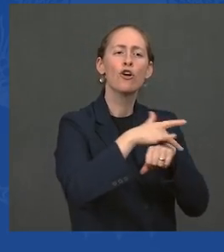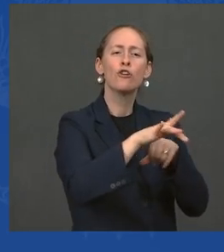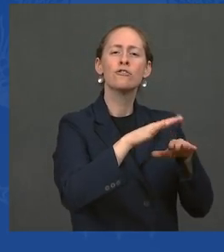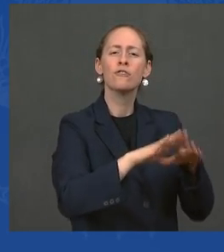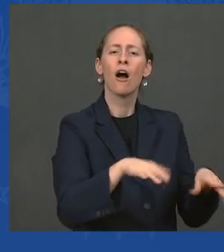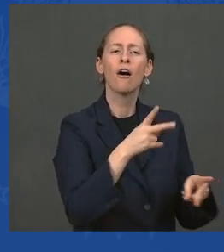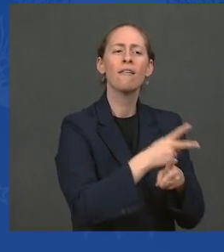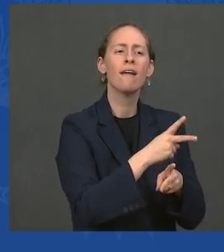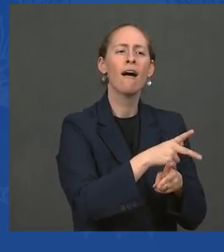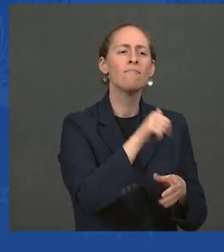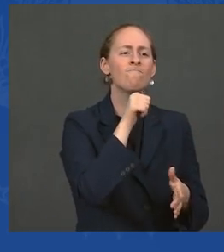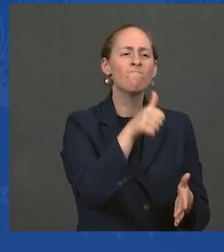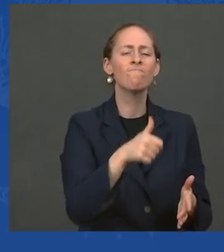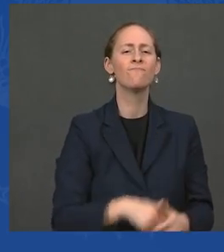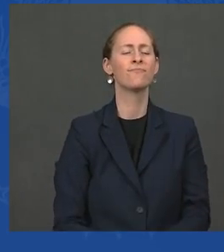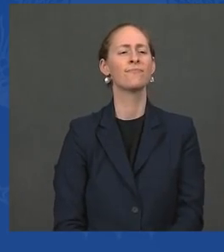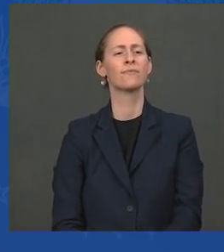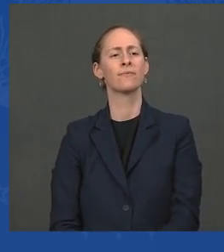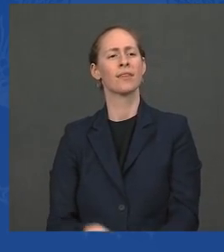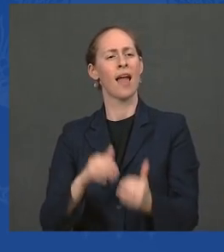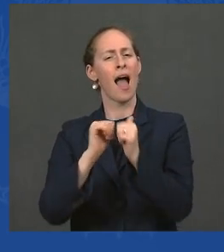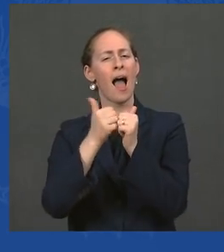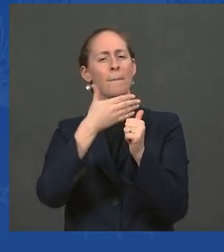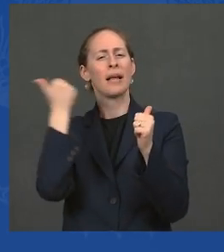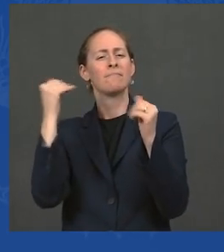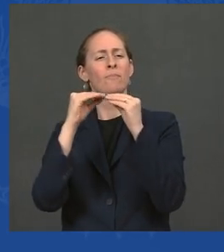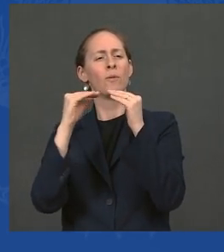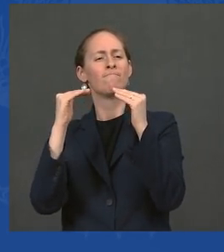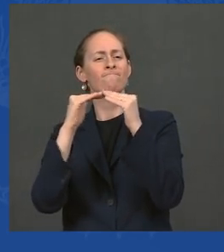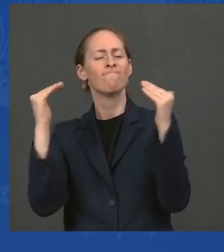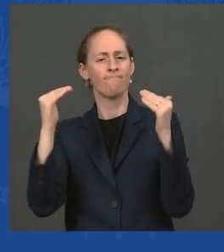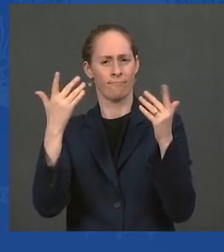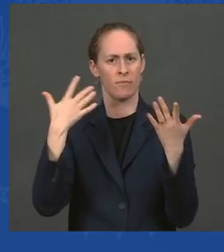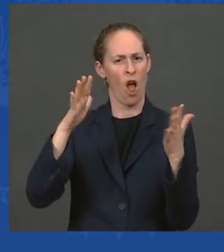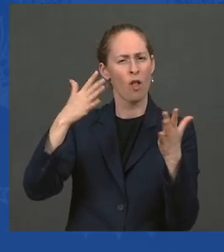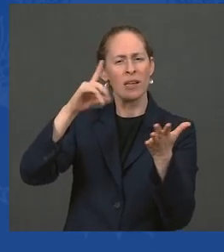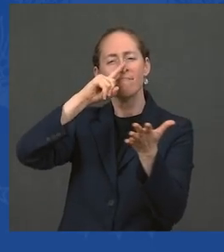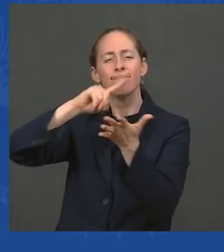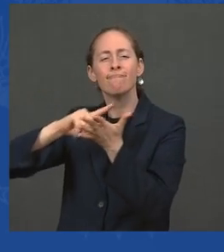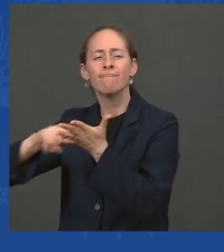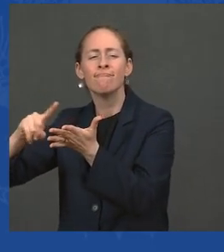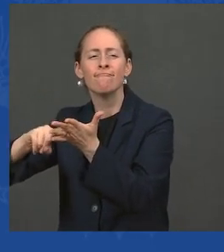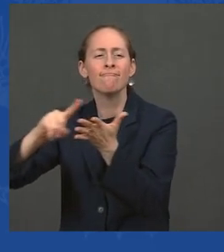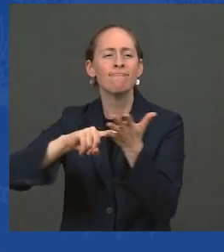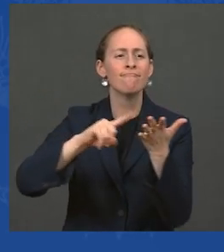One of the great universities has done studies in the last 15 years: You give a kid, no matter what the kid's background --